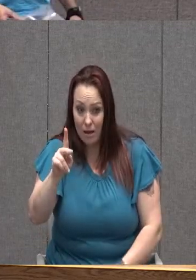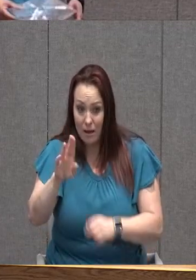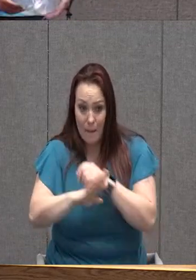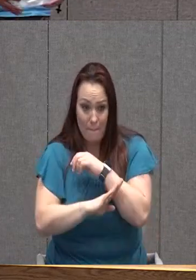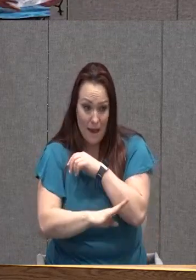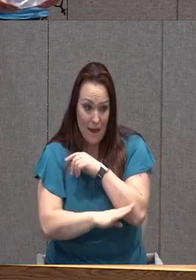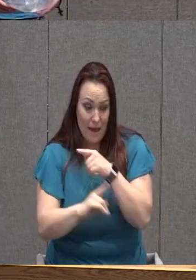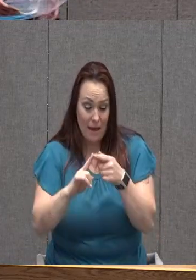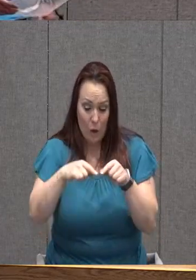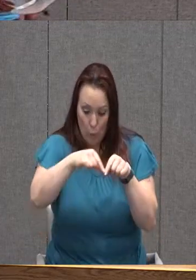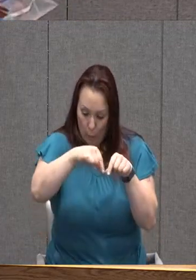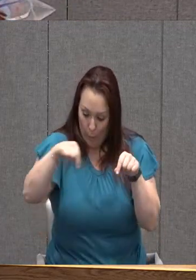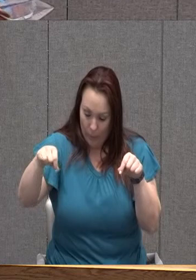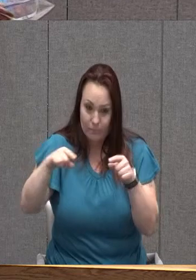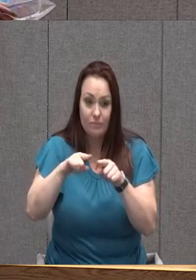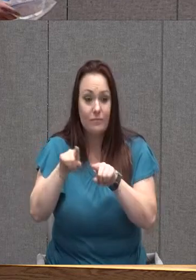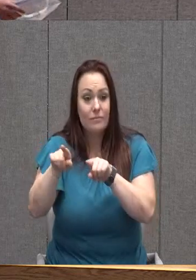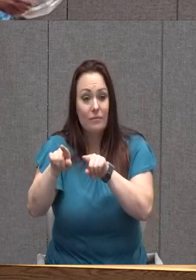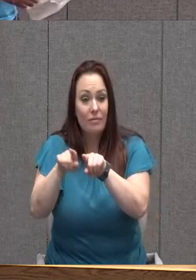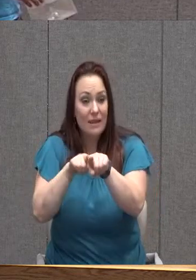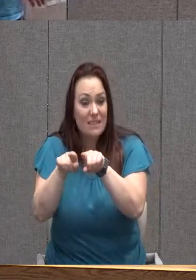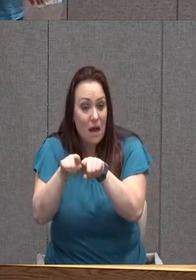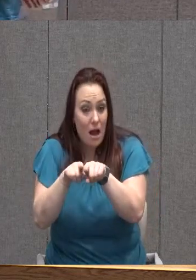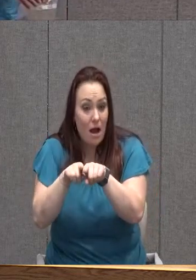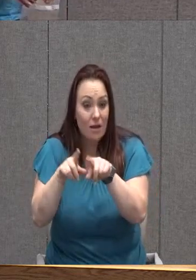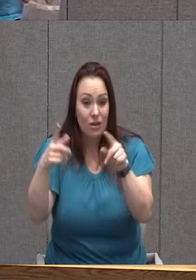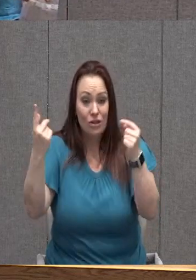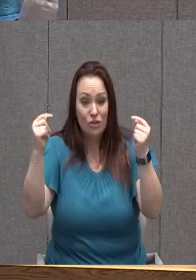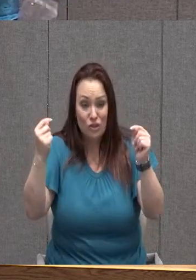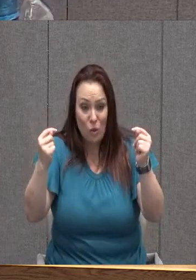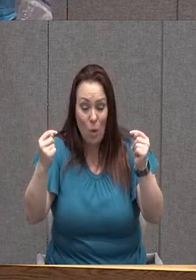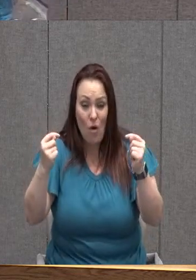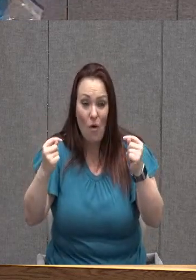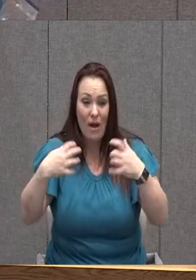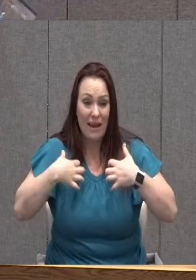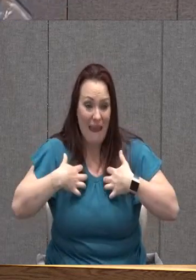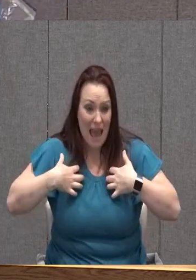if you have a sock, or a stuffed animal that's pretty round,